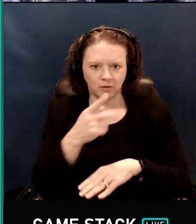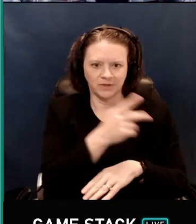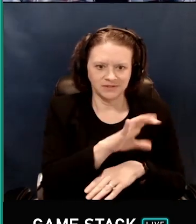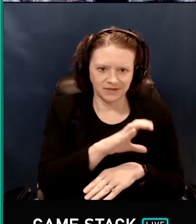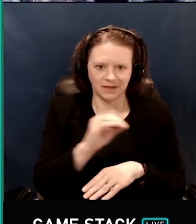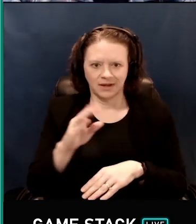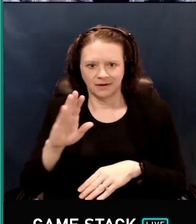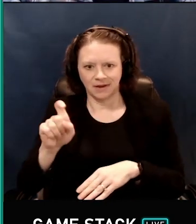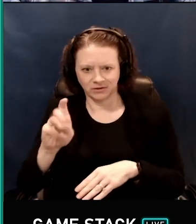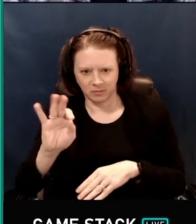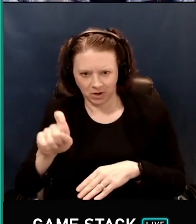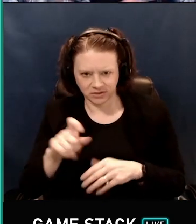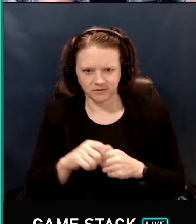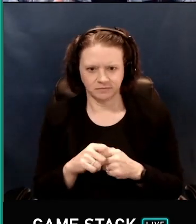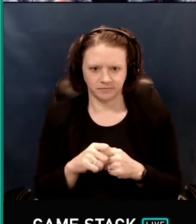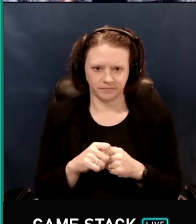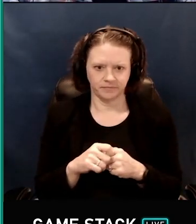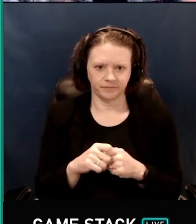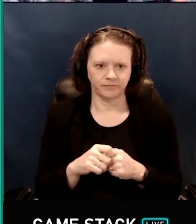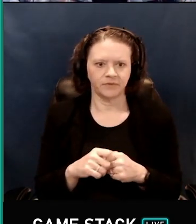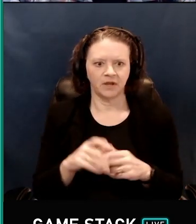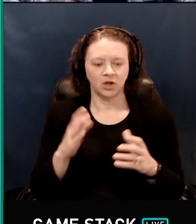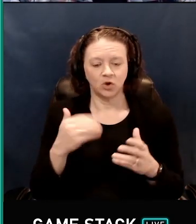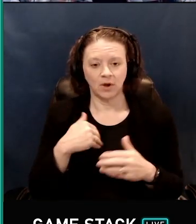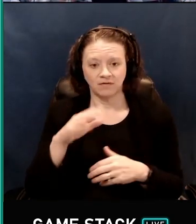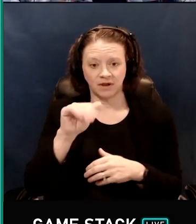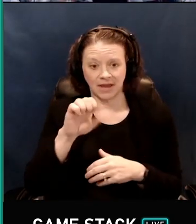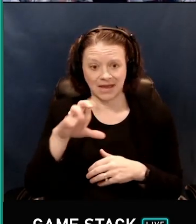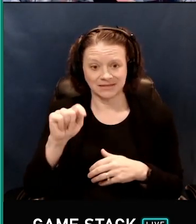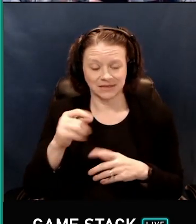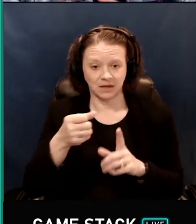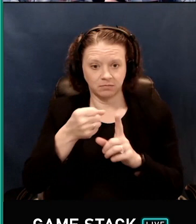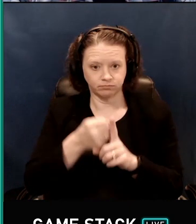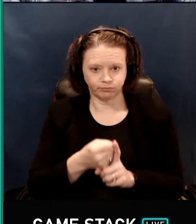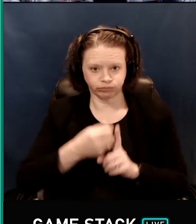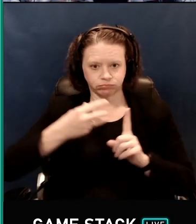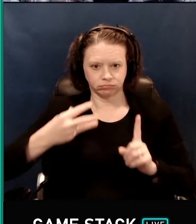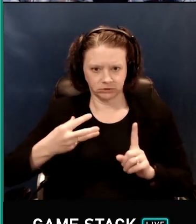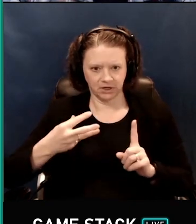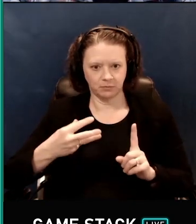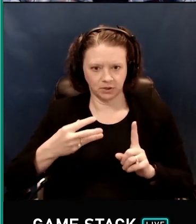You have the asset decompression piece, and we'll talk a lot more about this in a detailed slide later on,